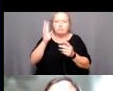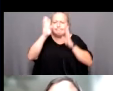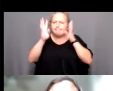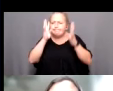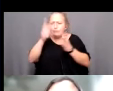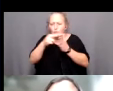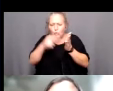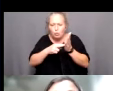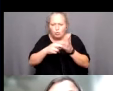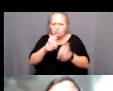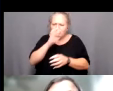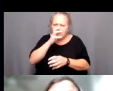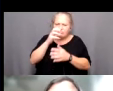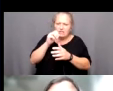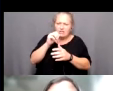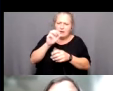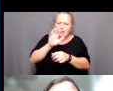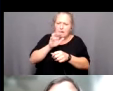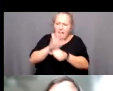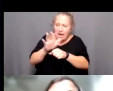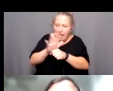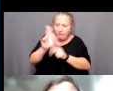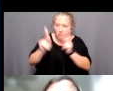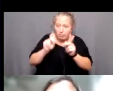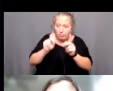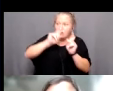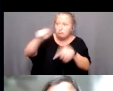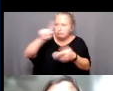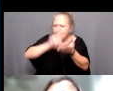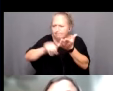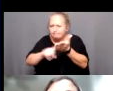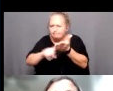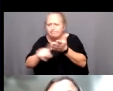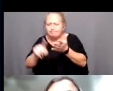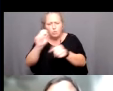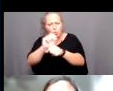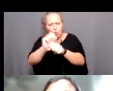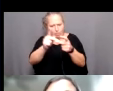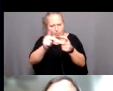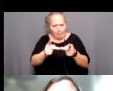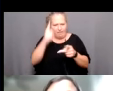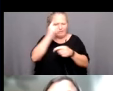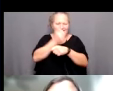and having enough people to inspect workplaces for safety and health, wages